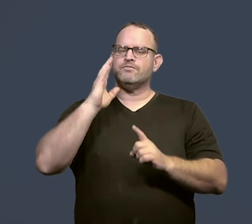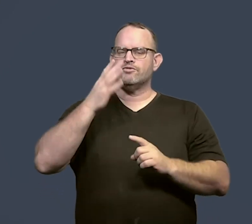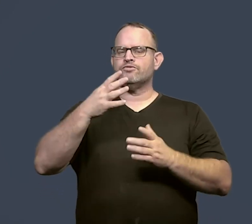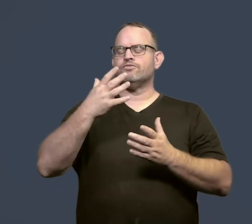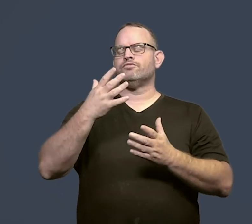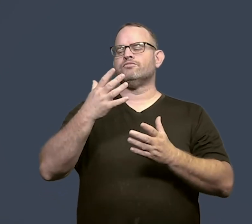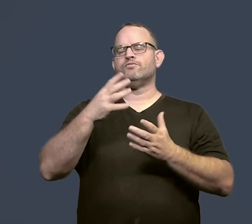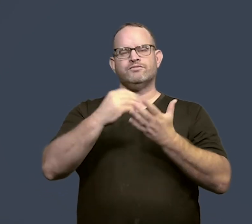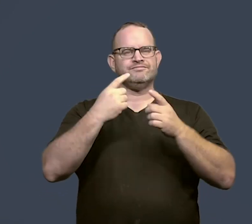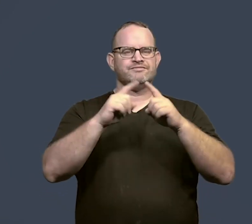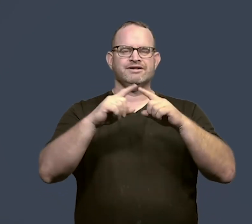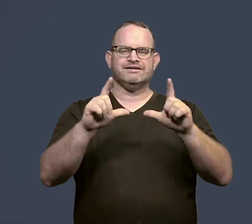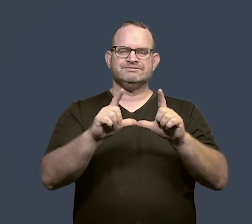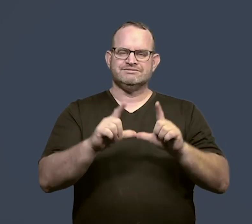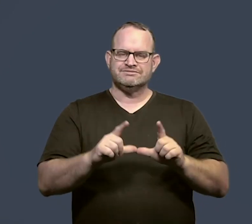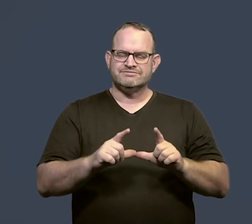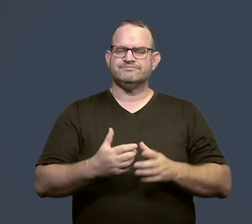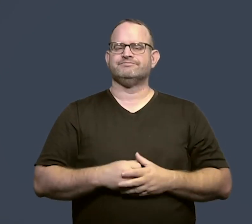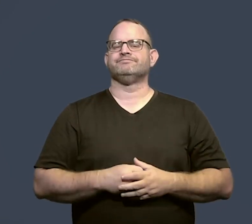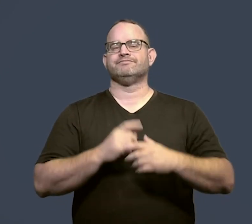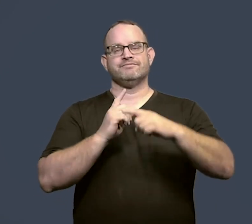and also different licenses for including sign language story content.